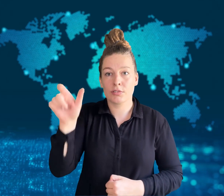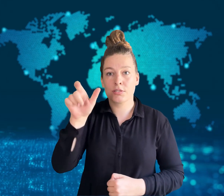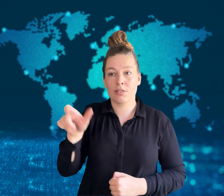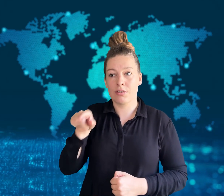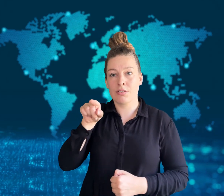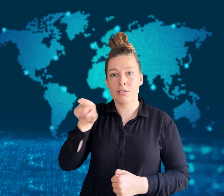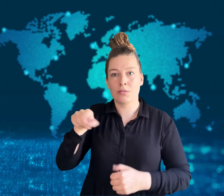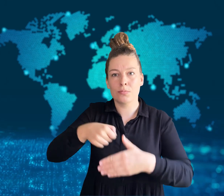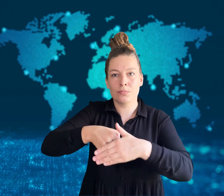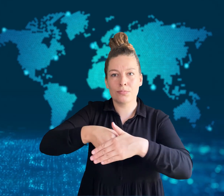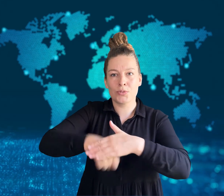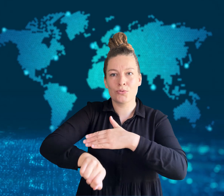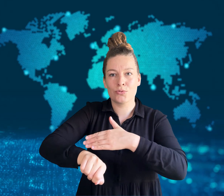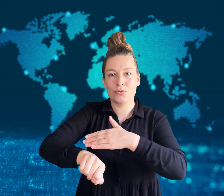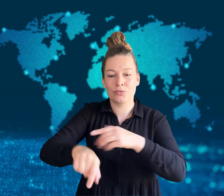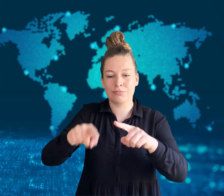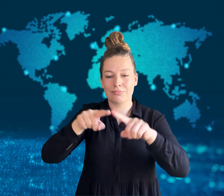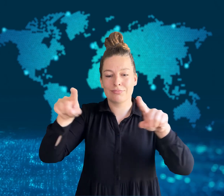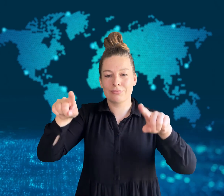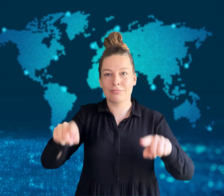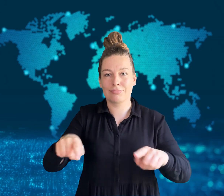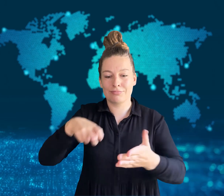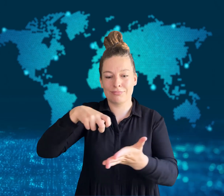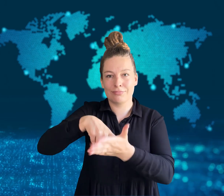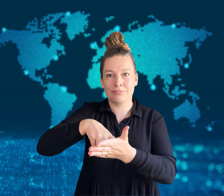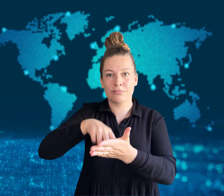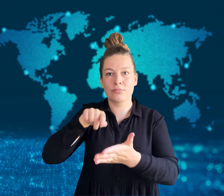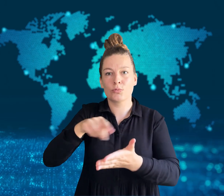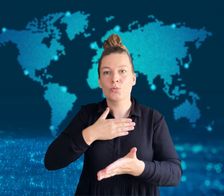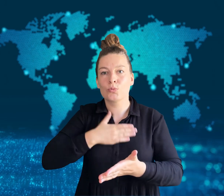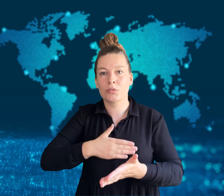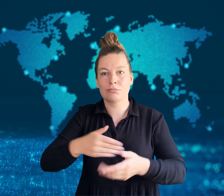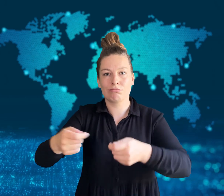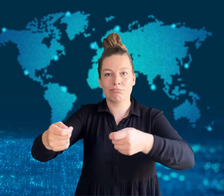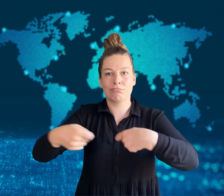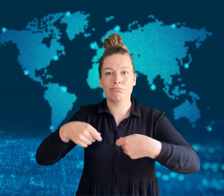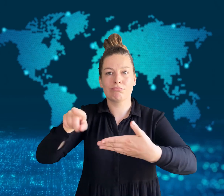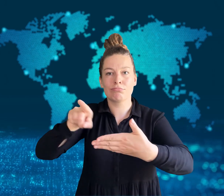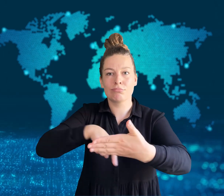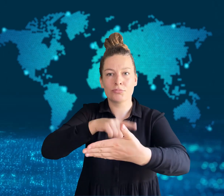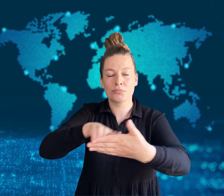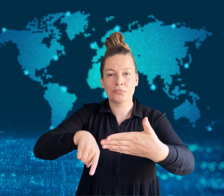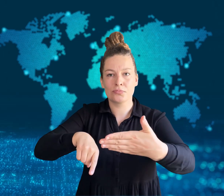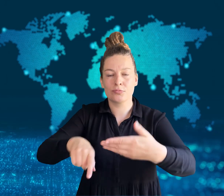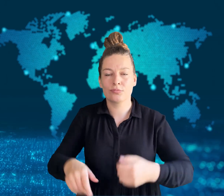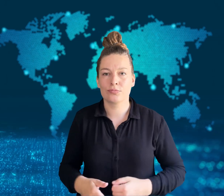Birth certificates cancellation